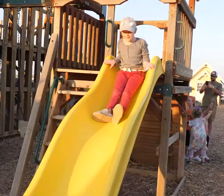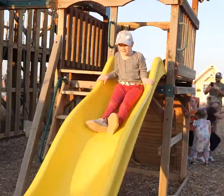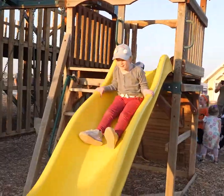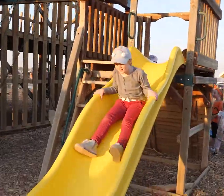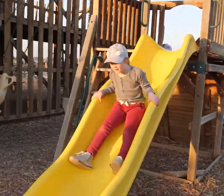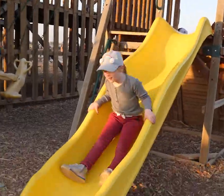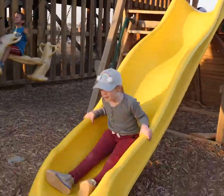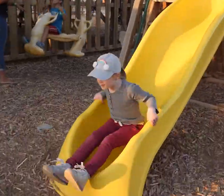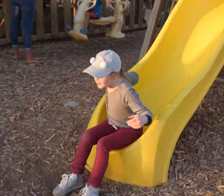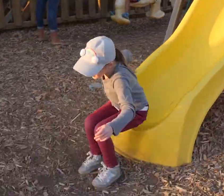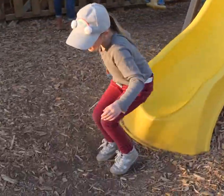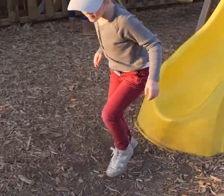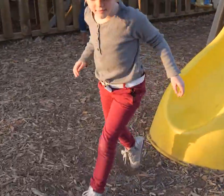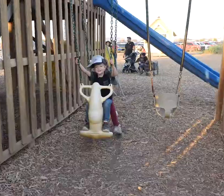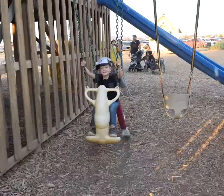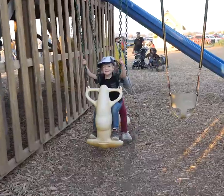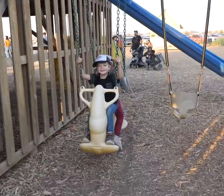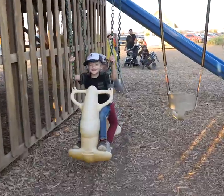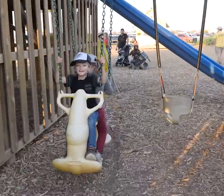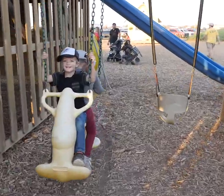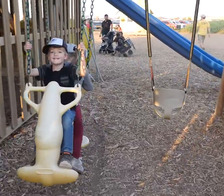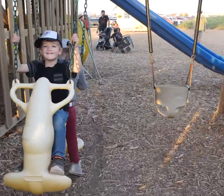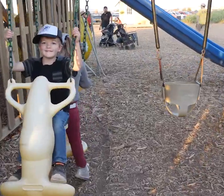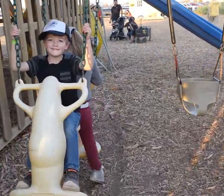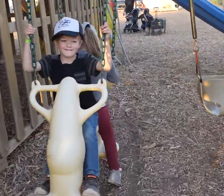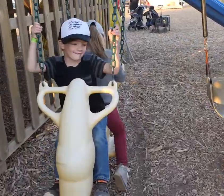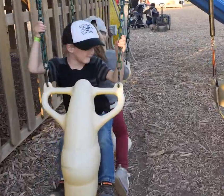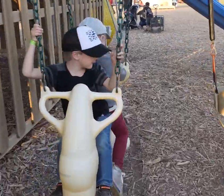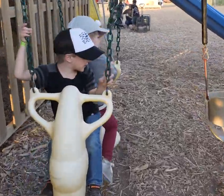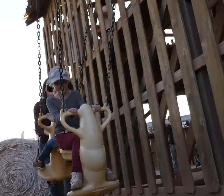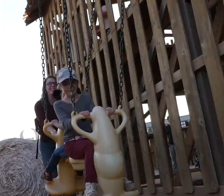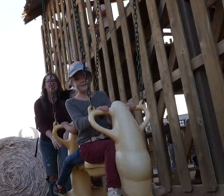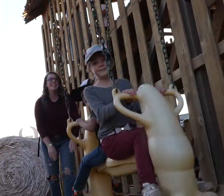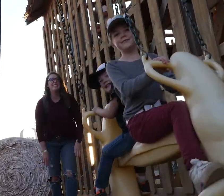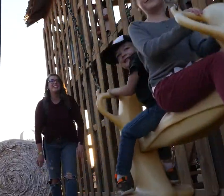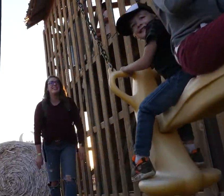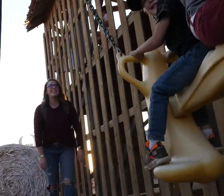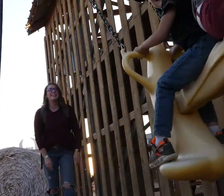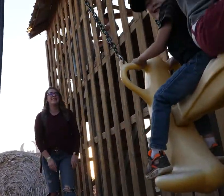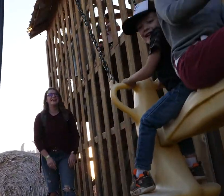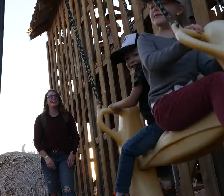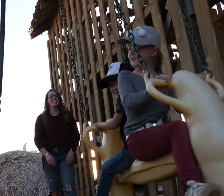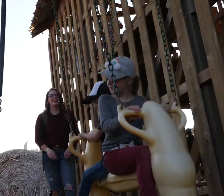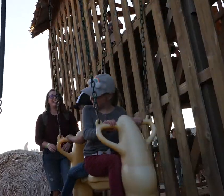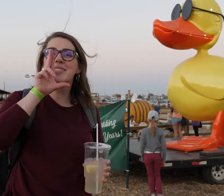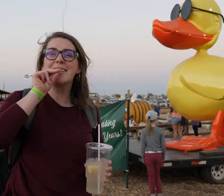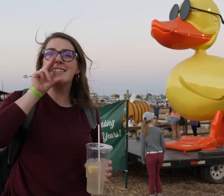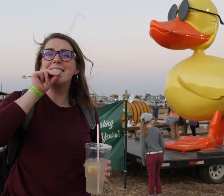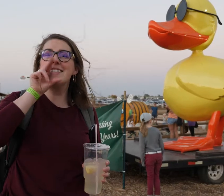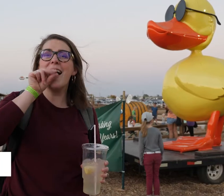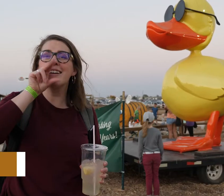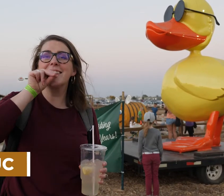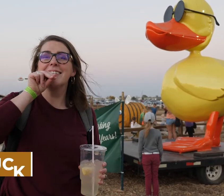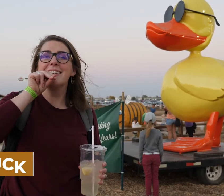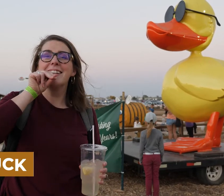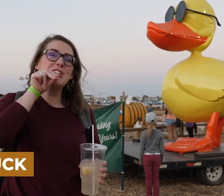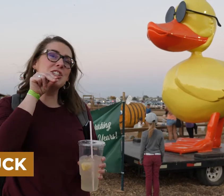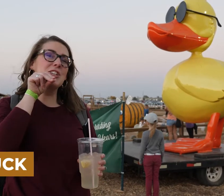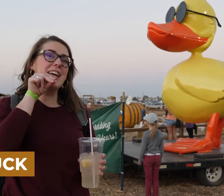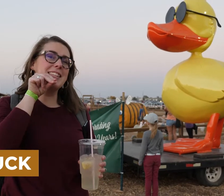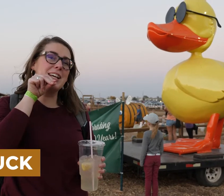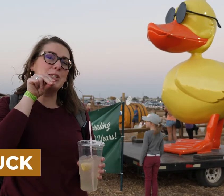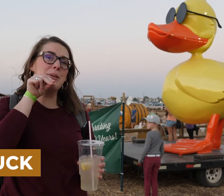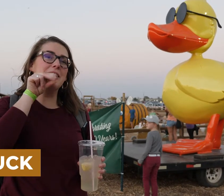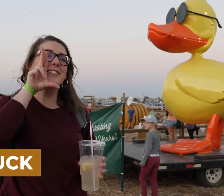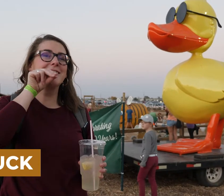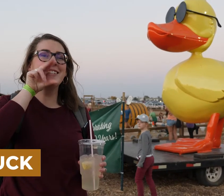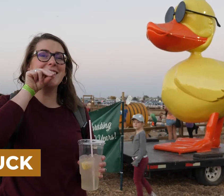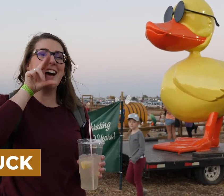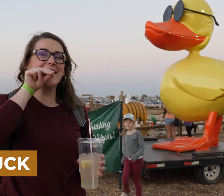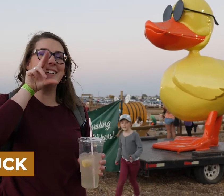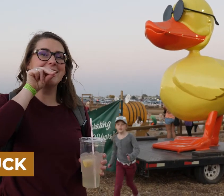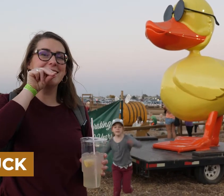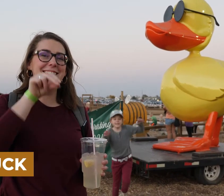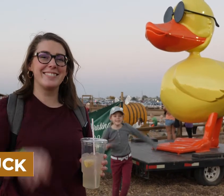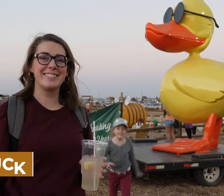DUCK Just looks like the duck's bill.